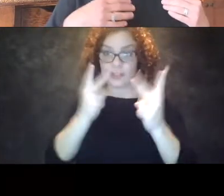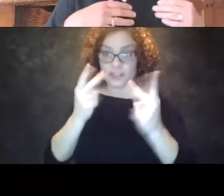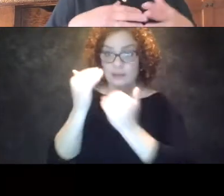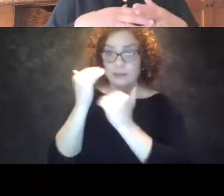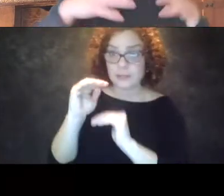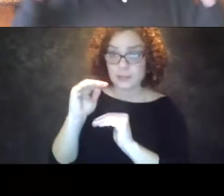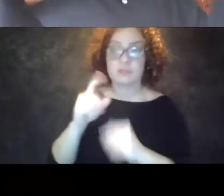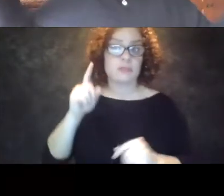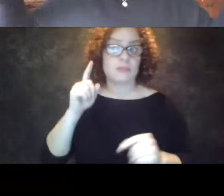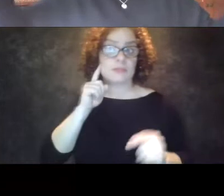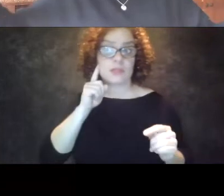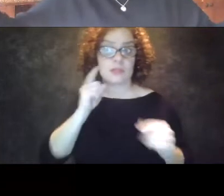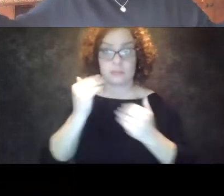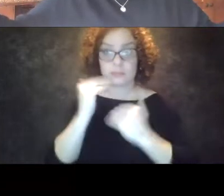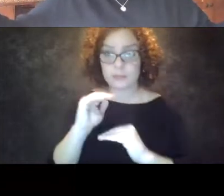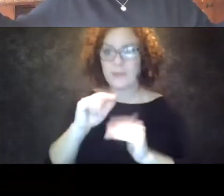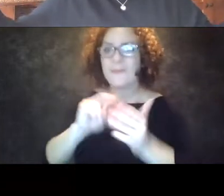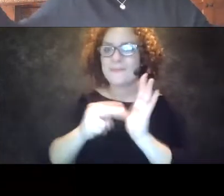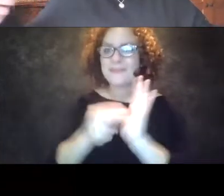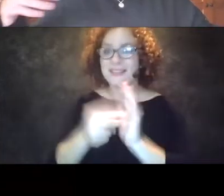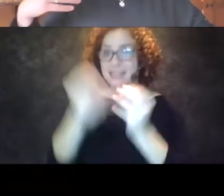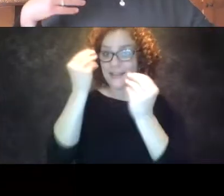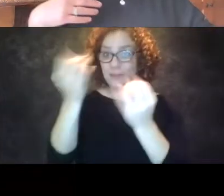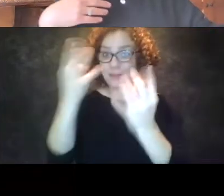to mean that you're going to miss information in the environment that you're going to miss